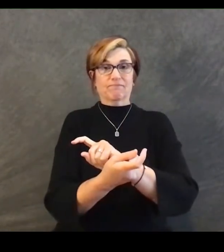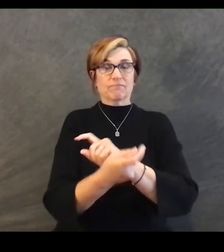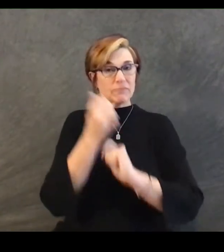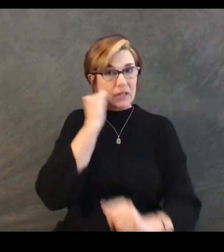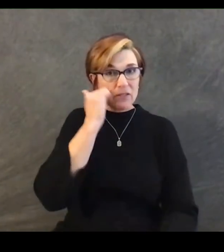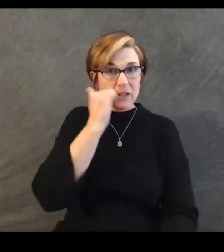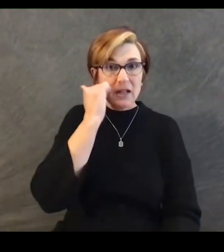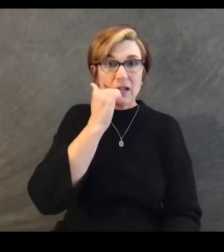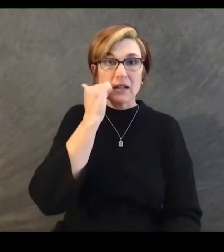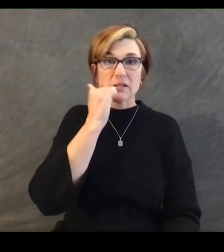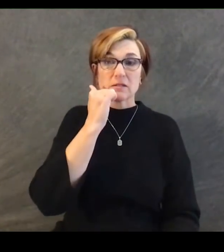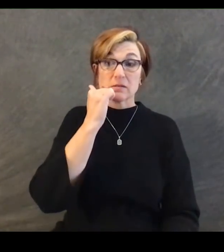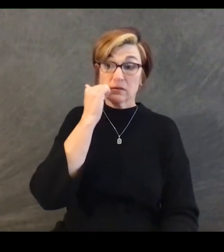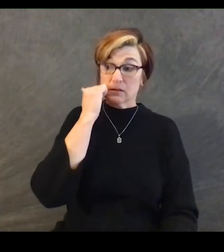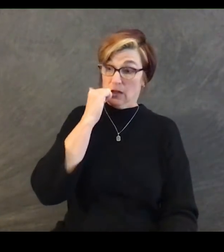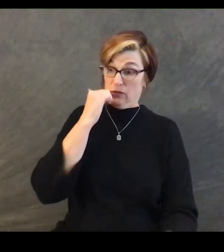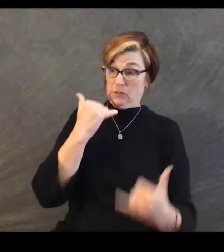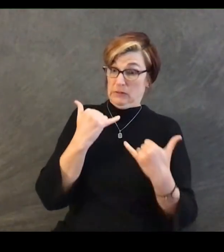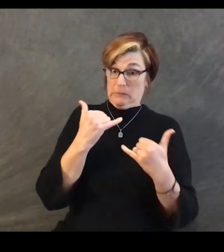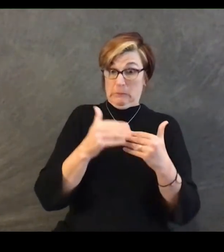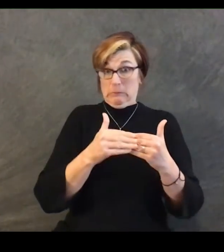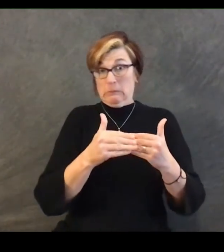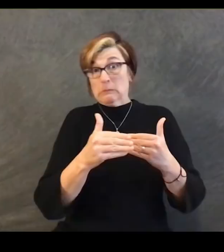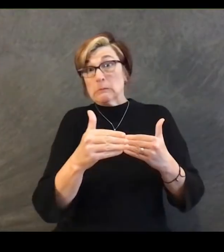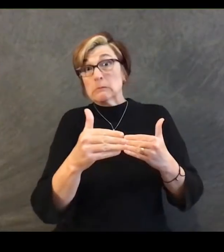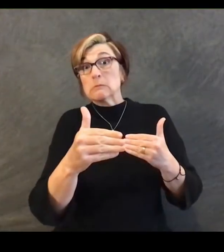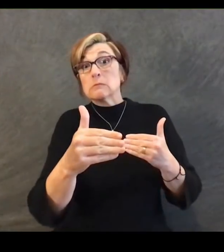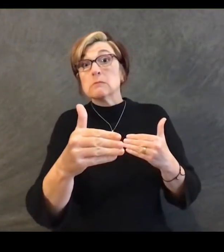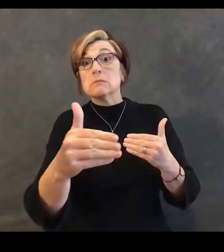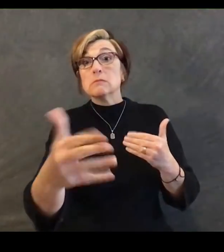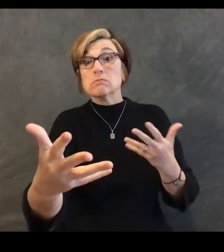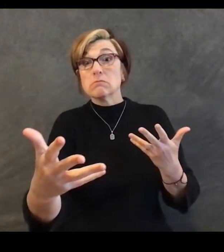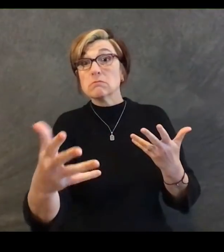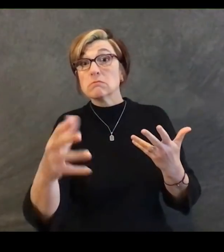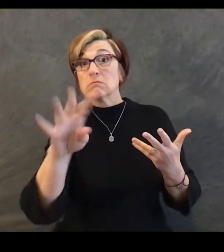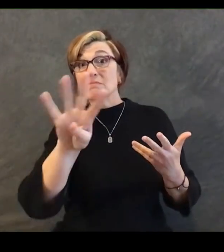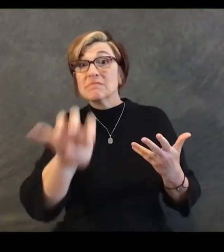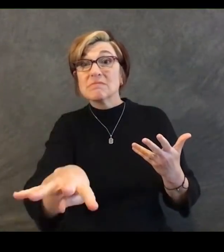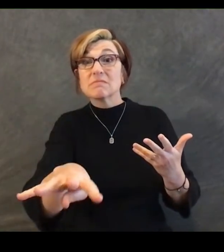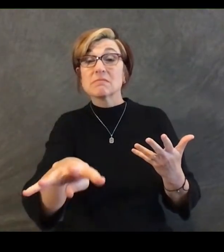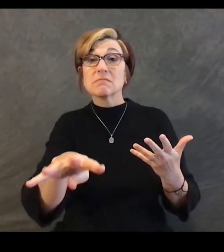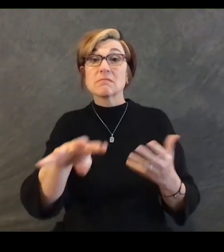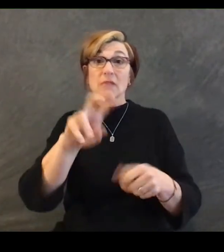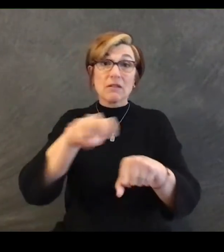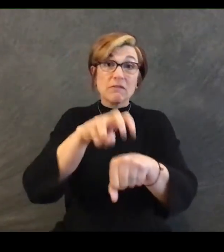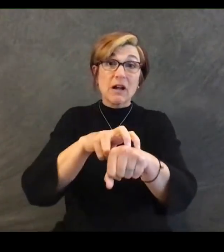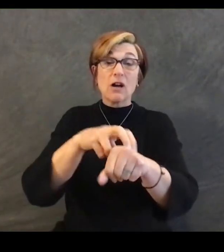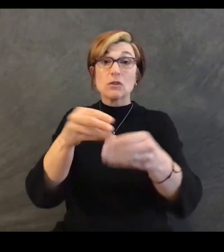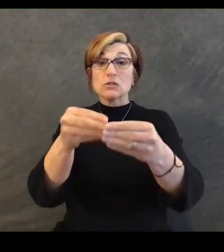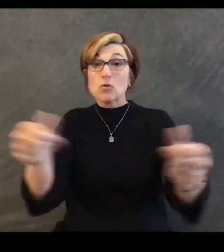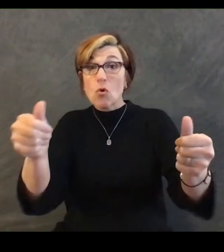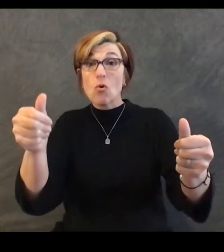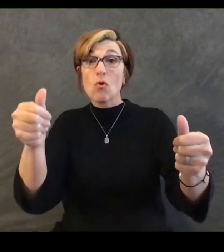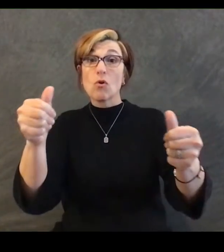on long into the future when this virus is gone and defeated some of the things